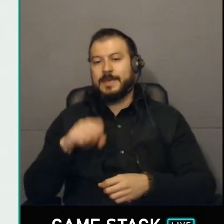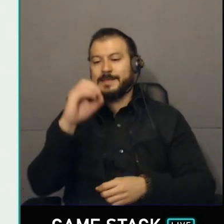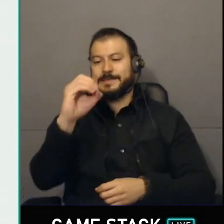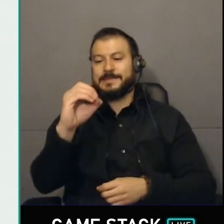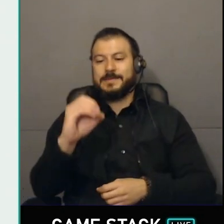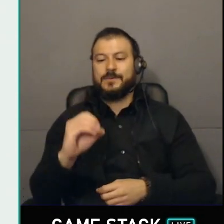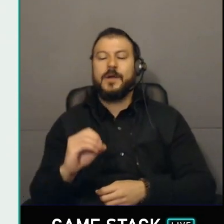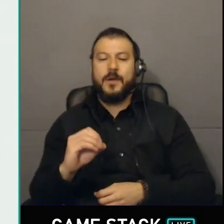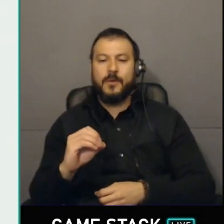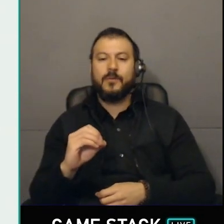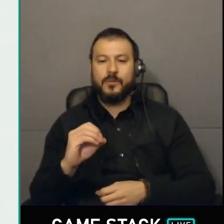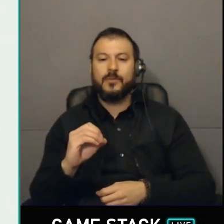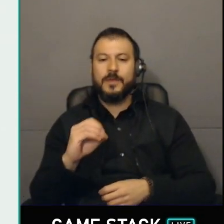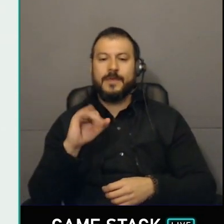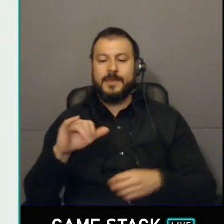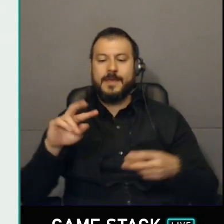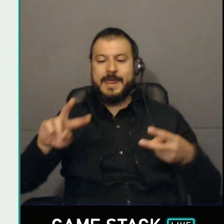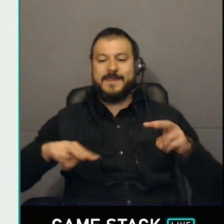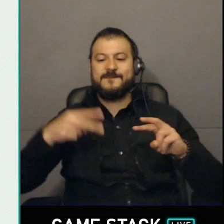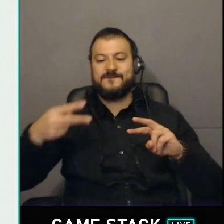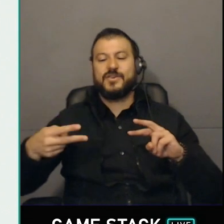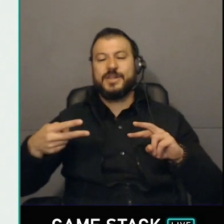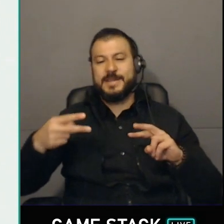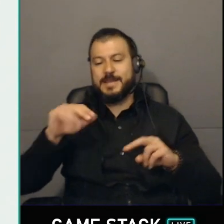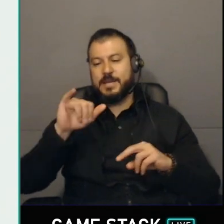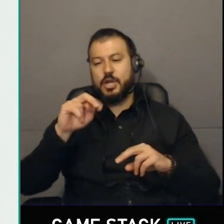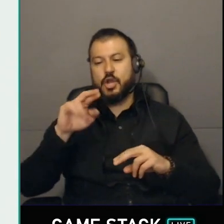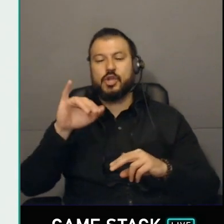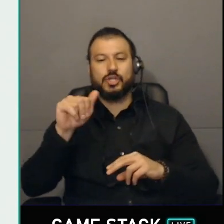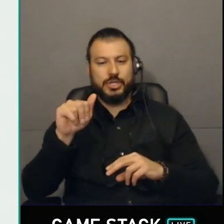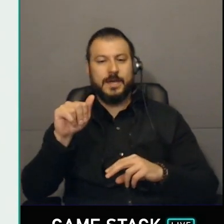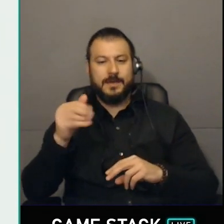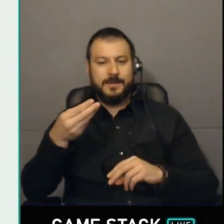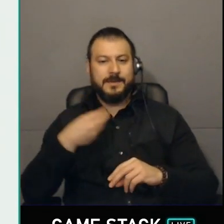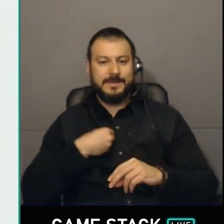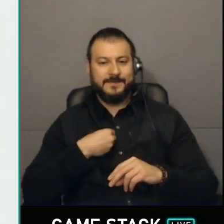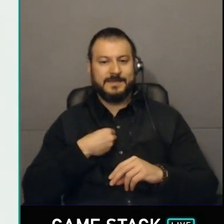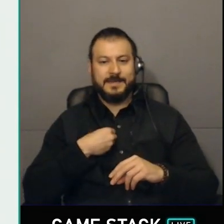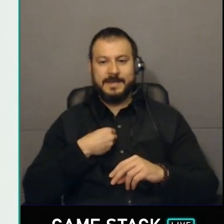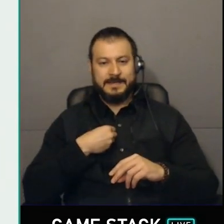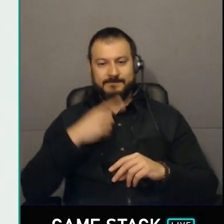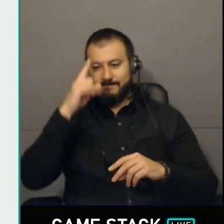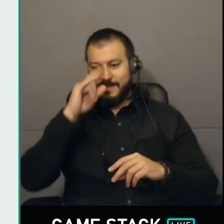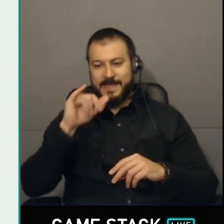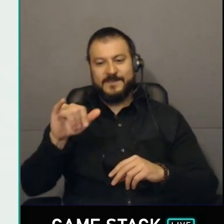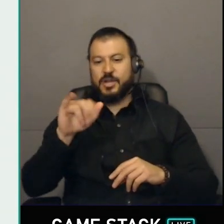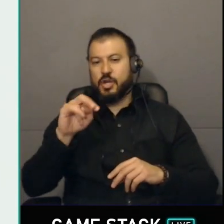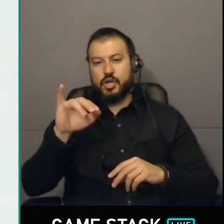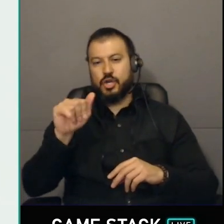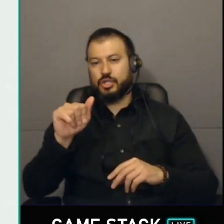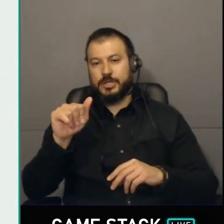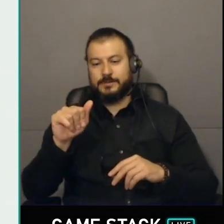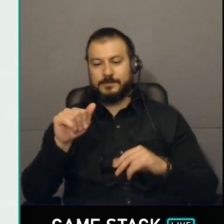inverted inertia, which gives us an infinite inertia, ie: A canomatic body for free.